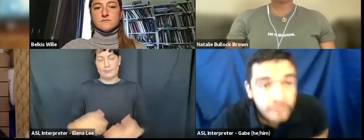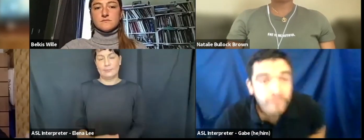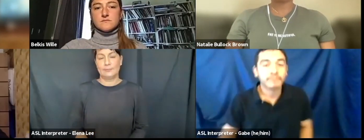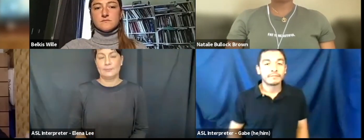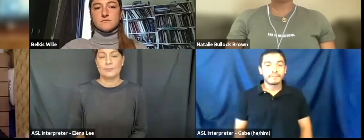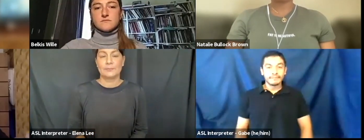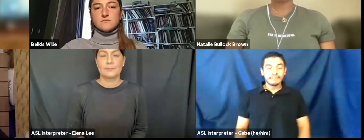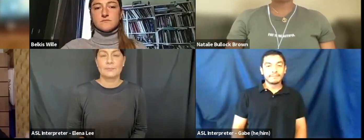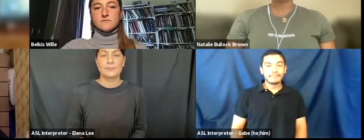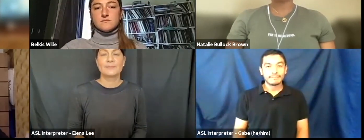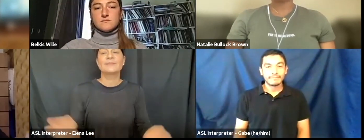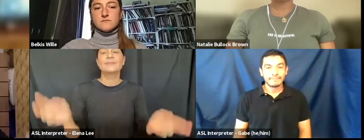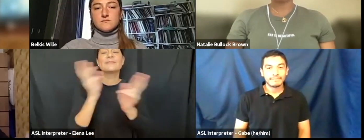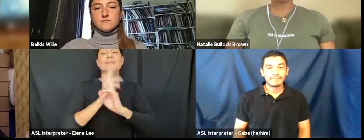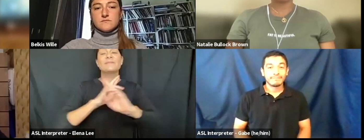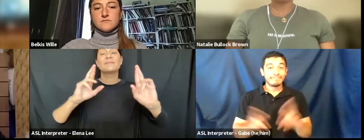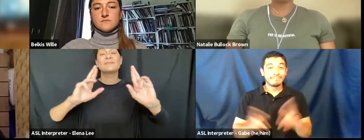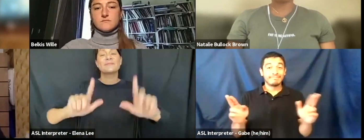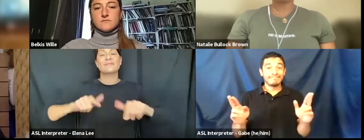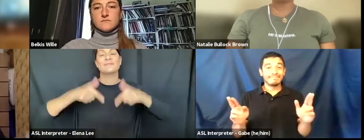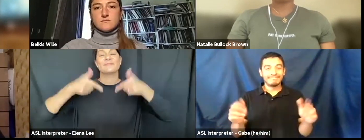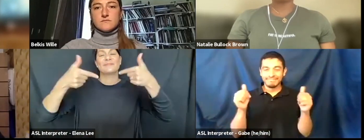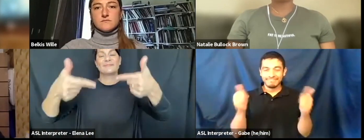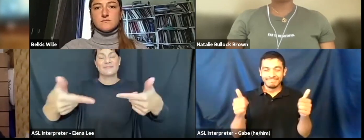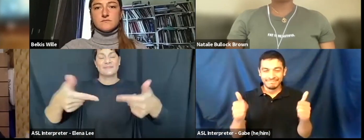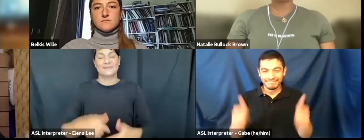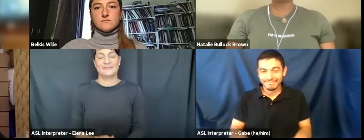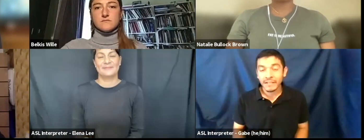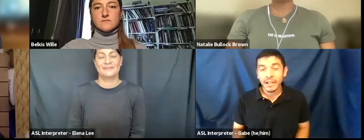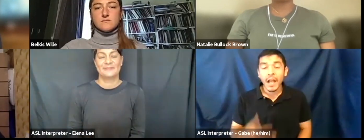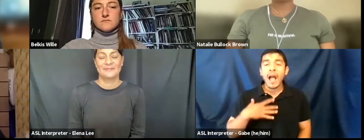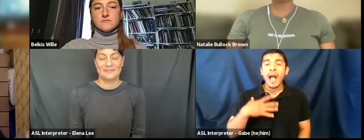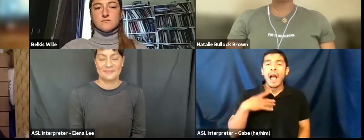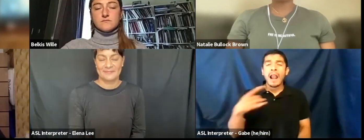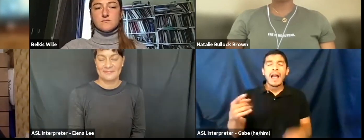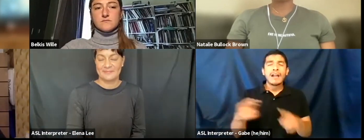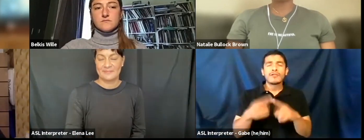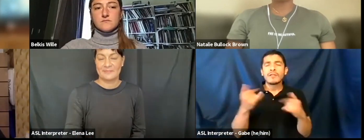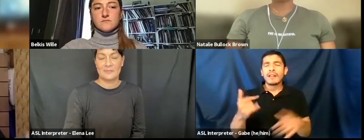Thank you so much. I'd like to now go to Navilla who comes to this conversation